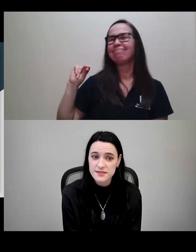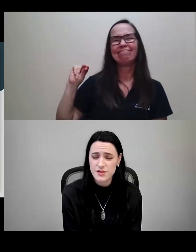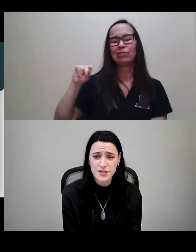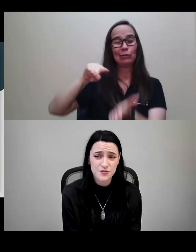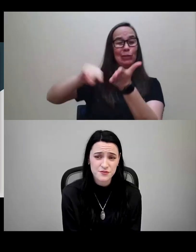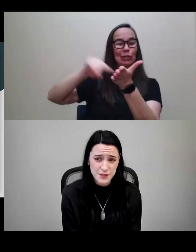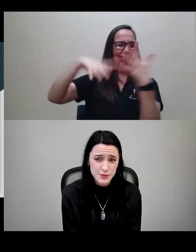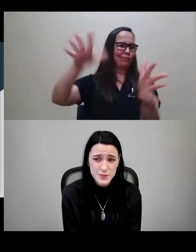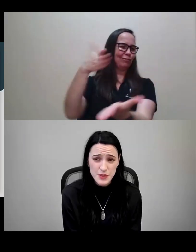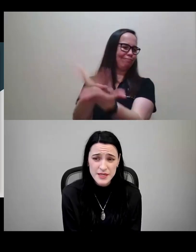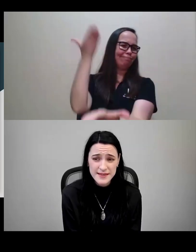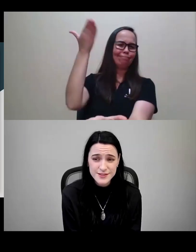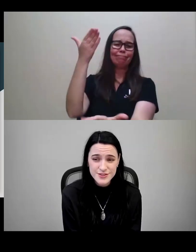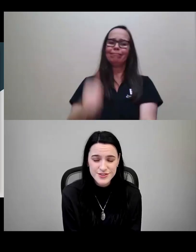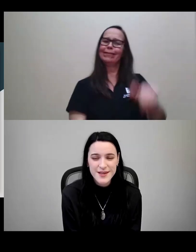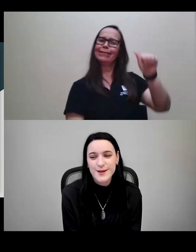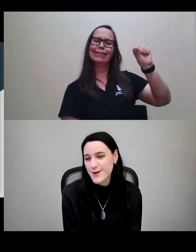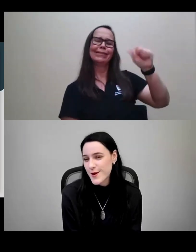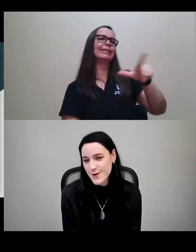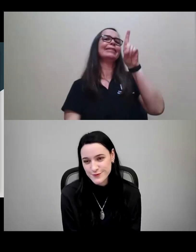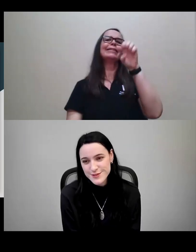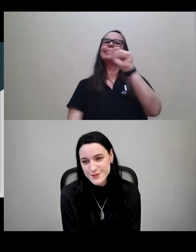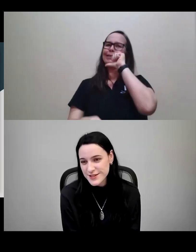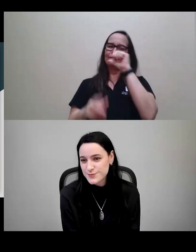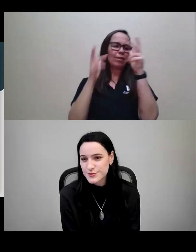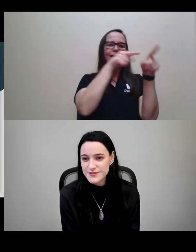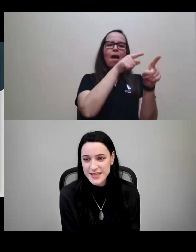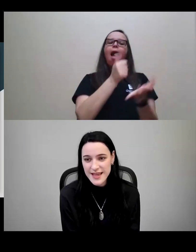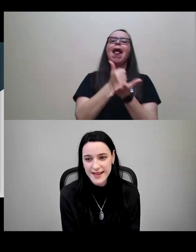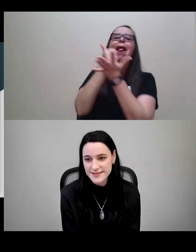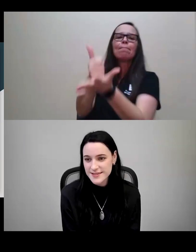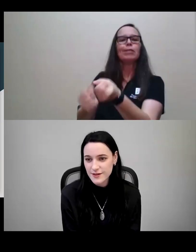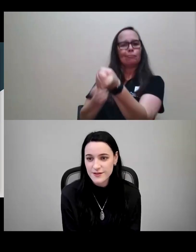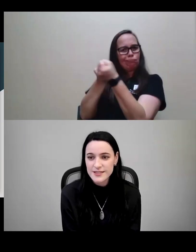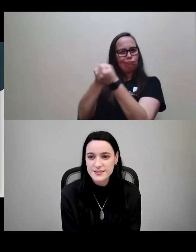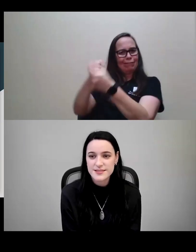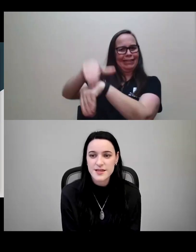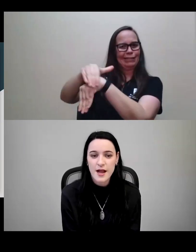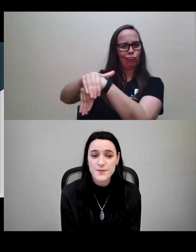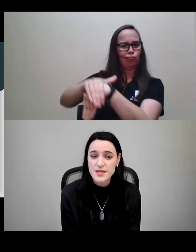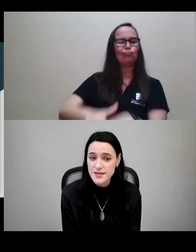does ASL interfere with spoken English? No. Research has proves that ASL does not